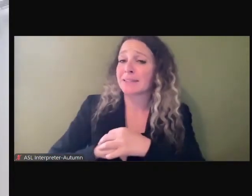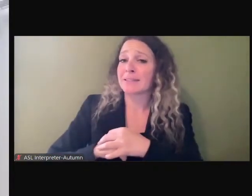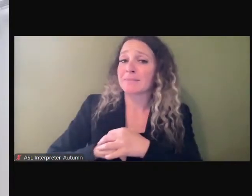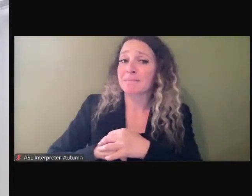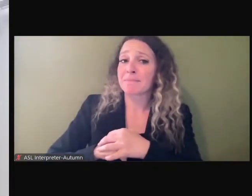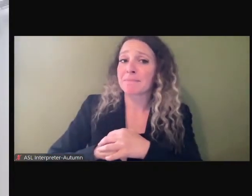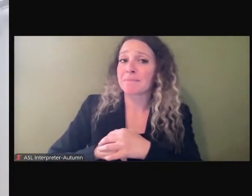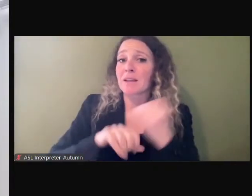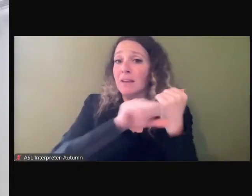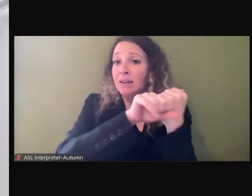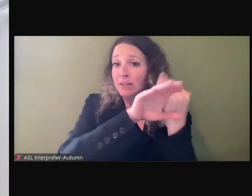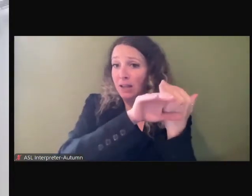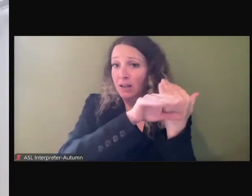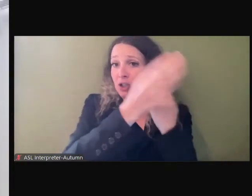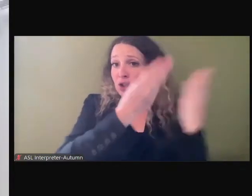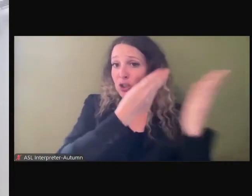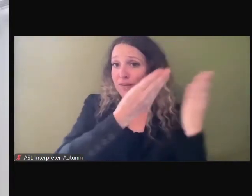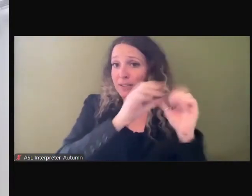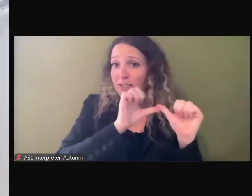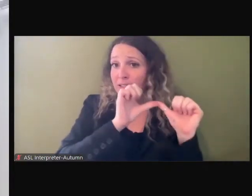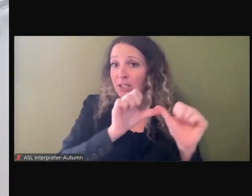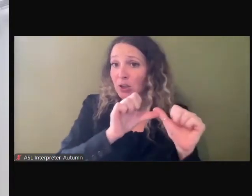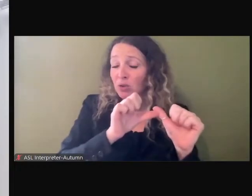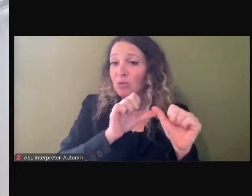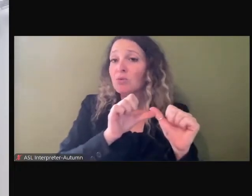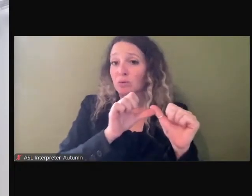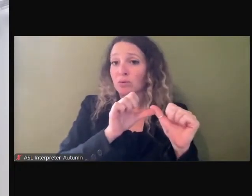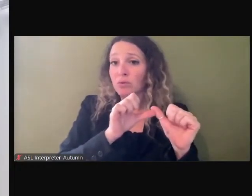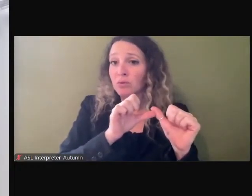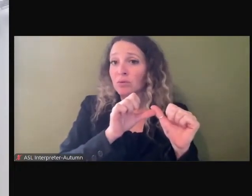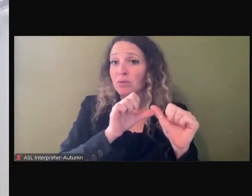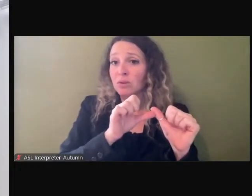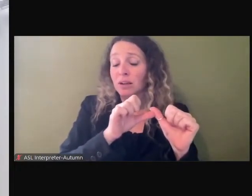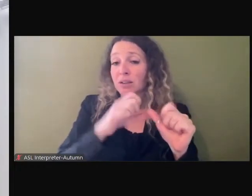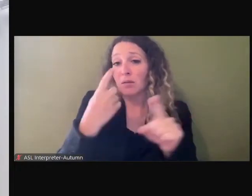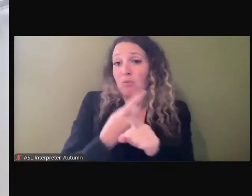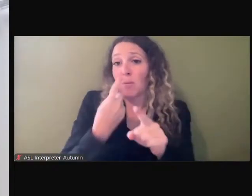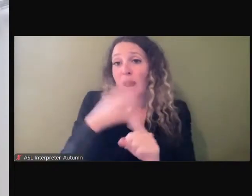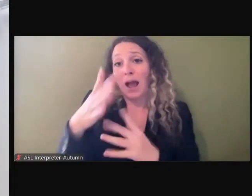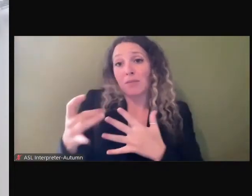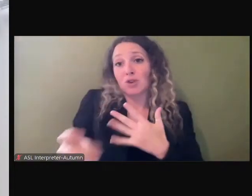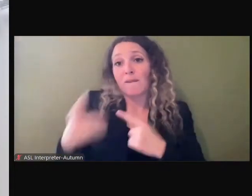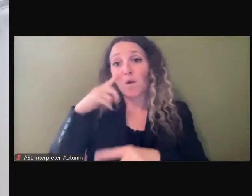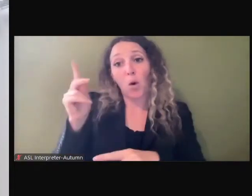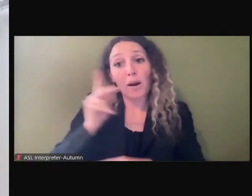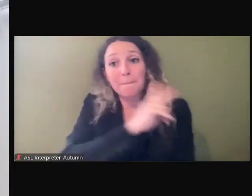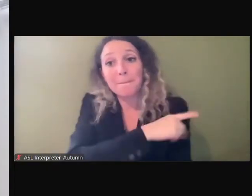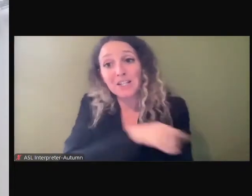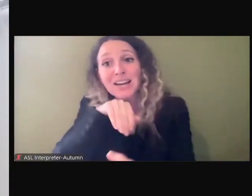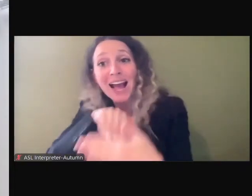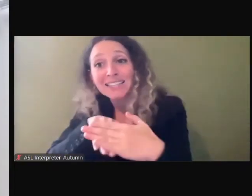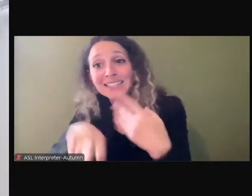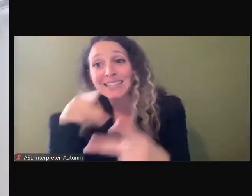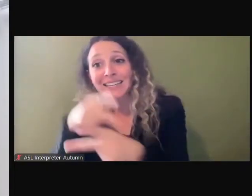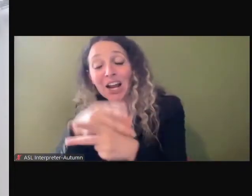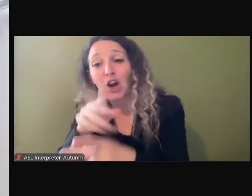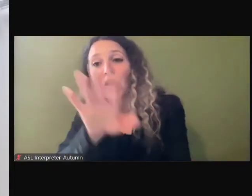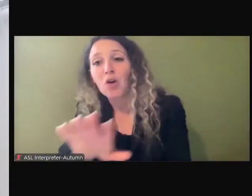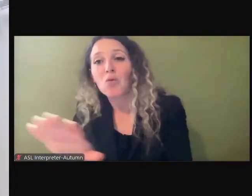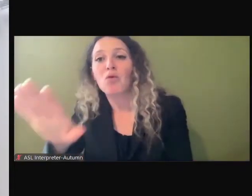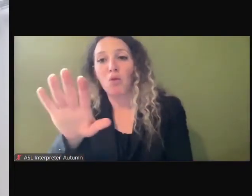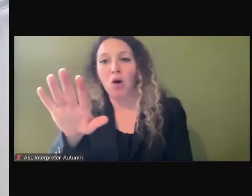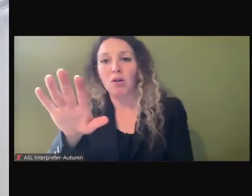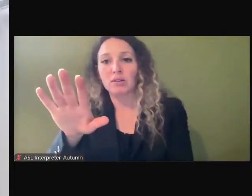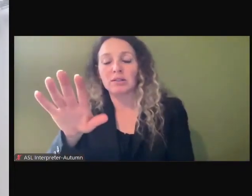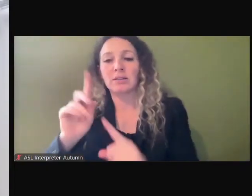services continues to serve as a viable option for patient access care across various regions.